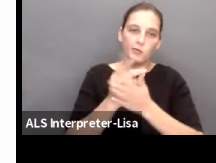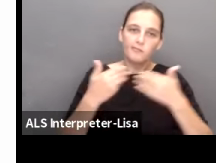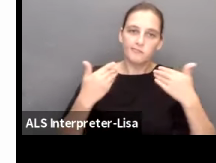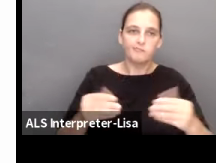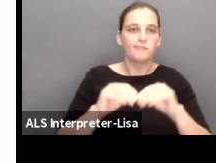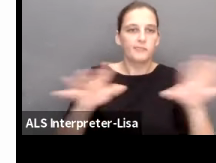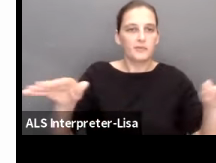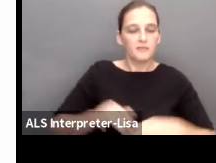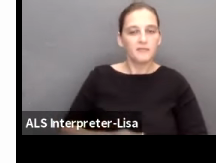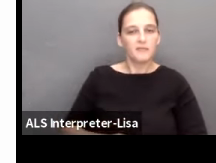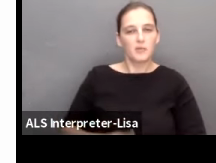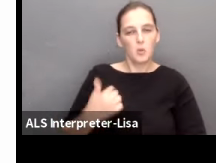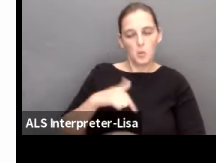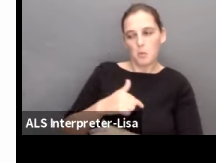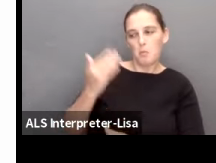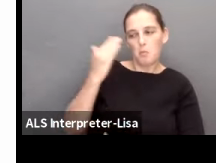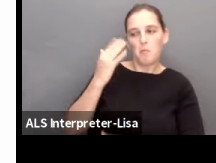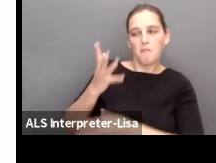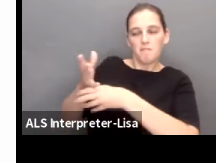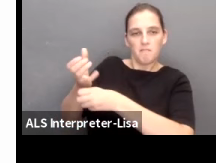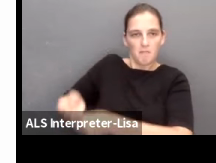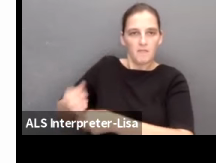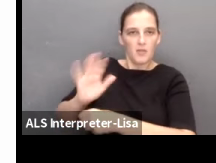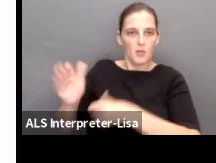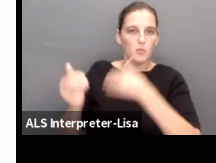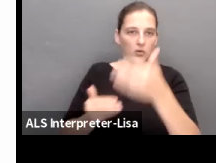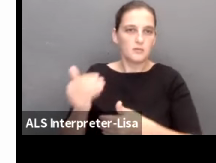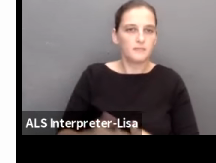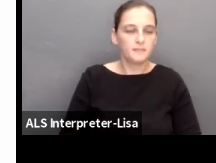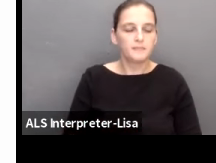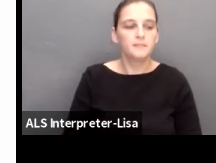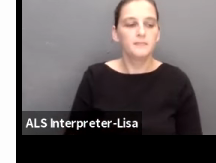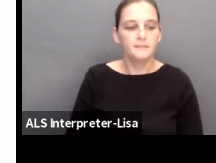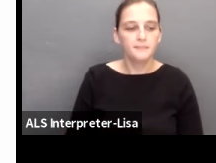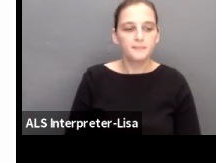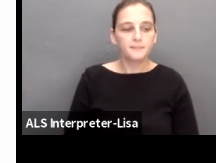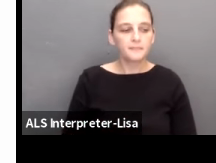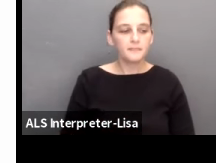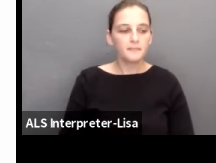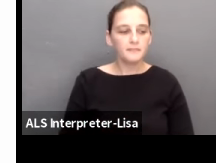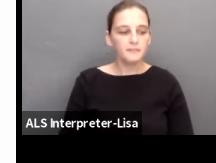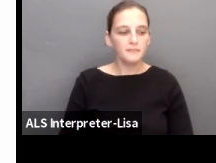we can be confident in the process. The other thing that's on the horizon, but